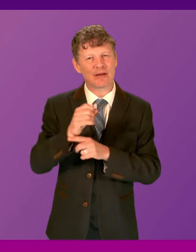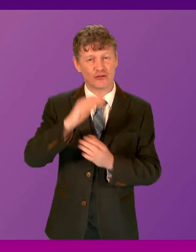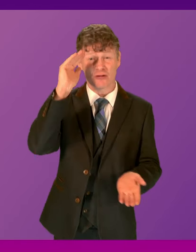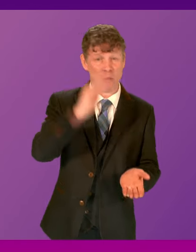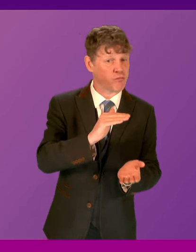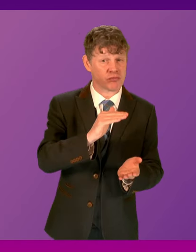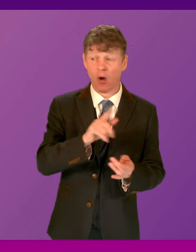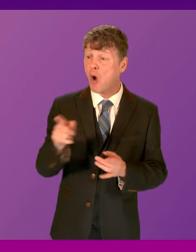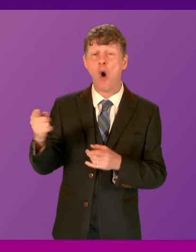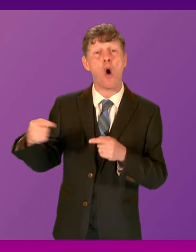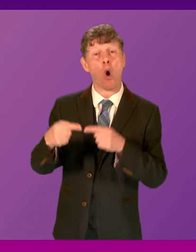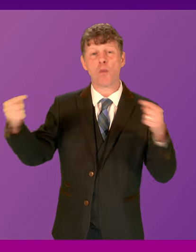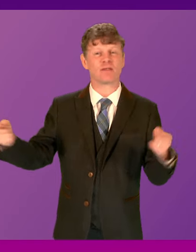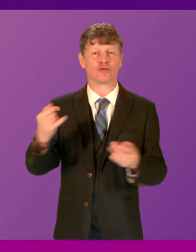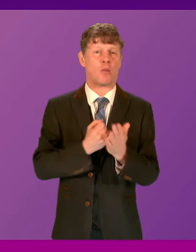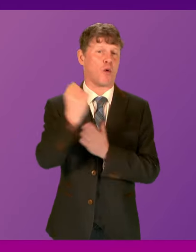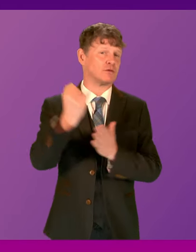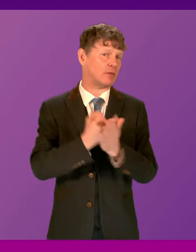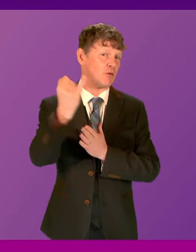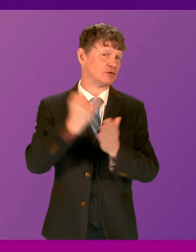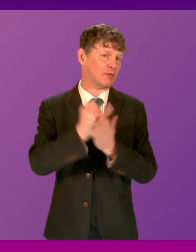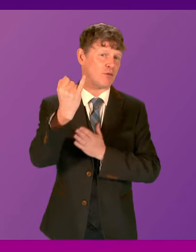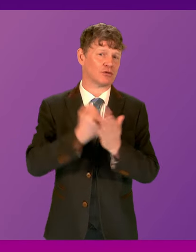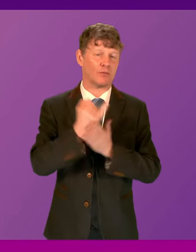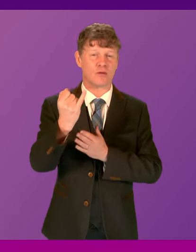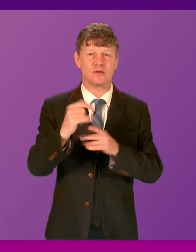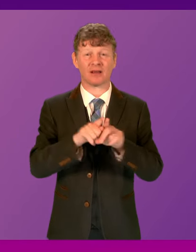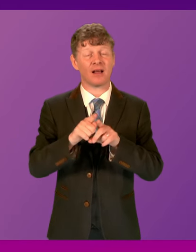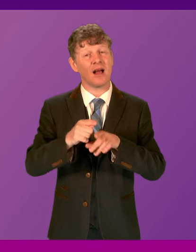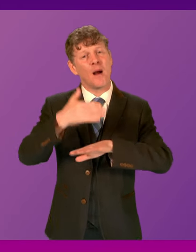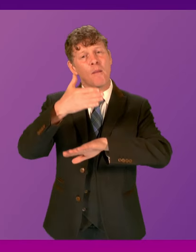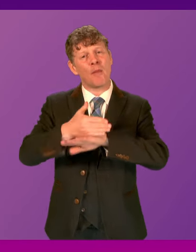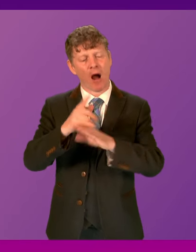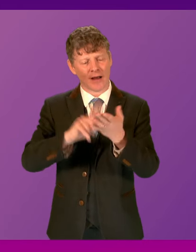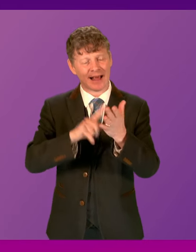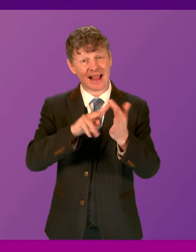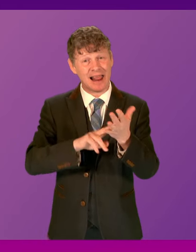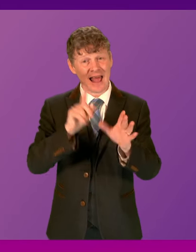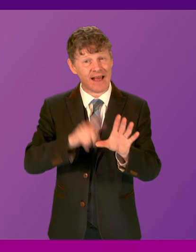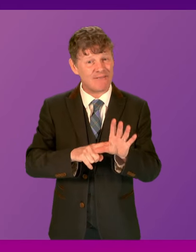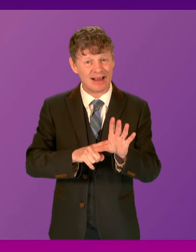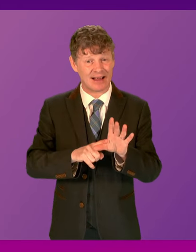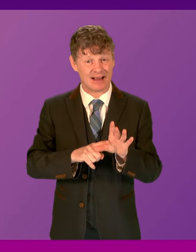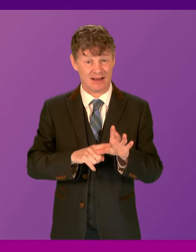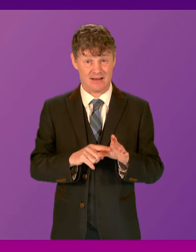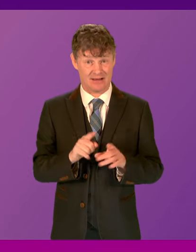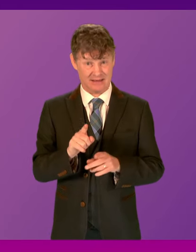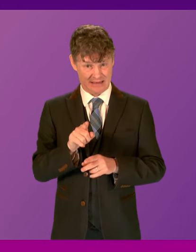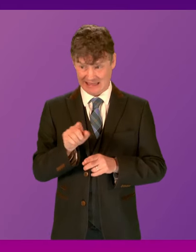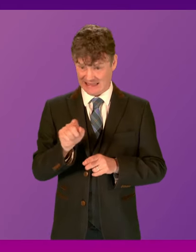the Opposition. For example, when we introduced the workplace parking levy, Alex Rowley’s colleague Colin Smyth, who is sitting just a couple of rows behind him,